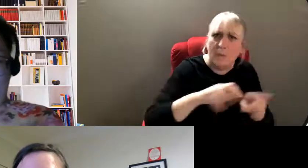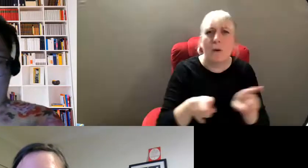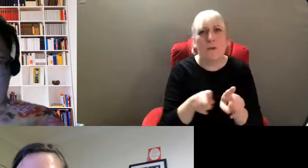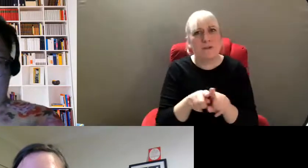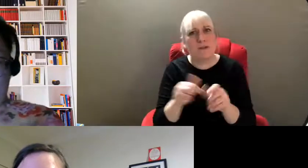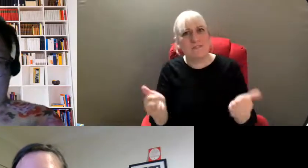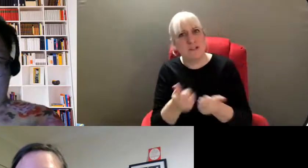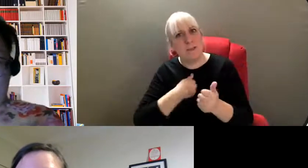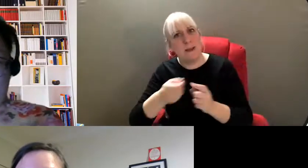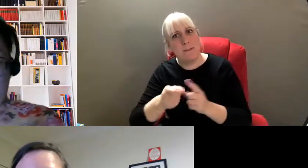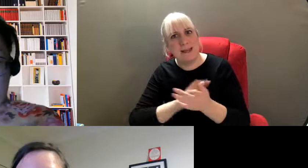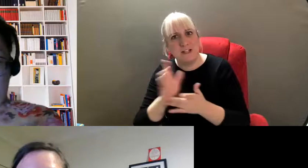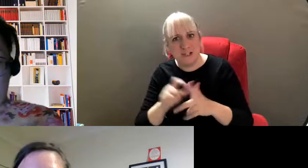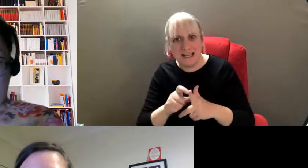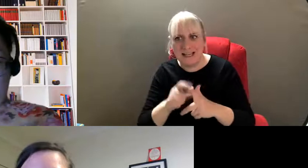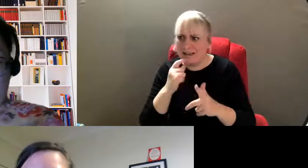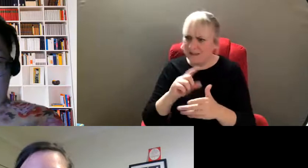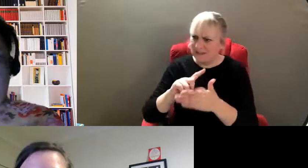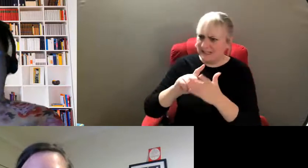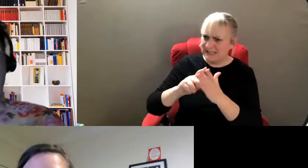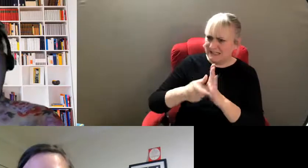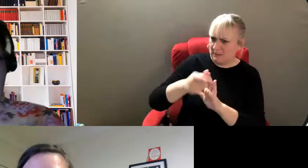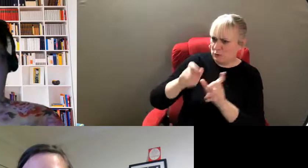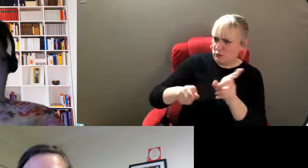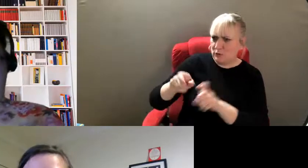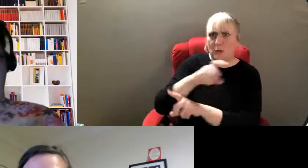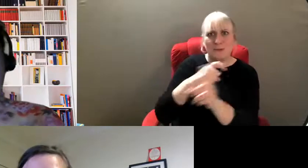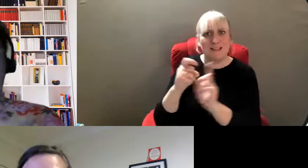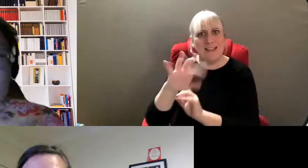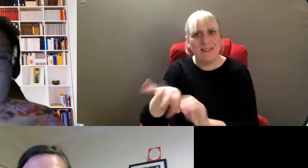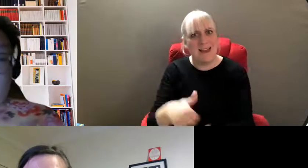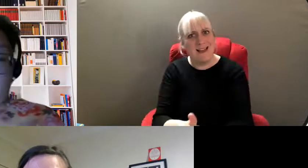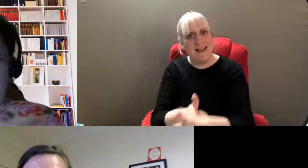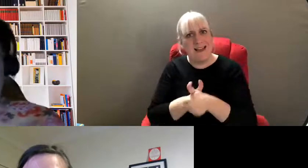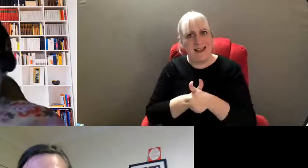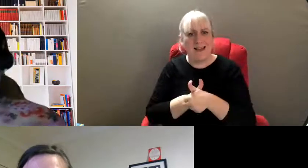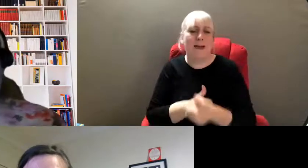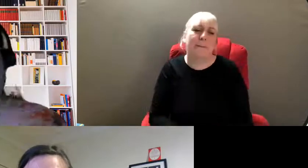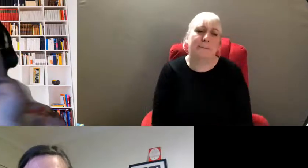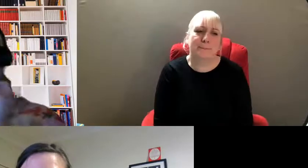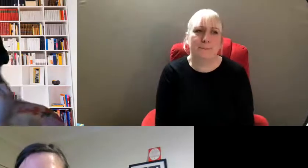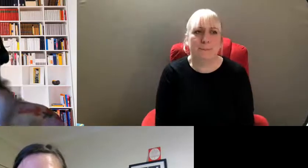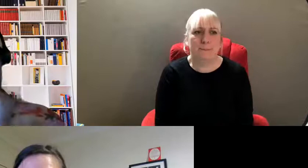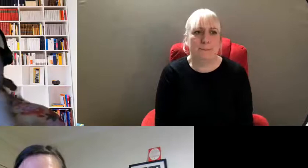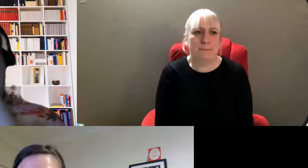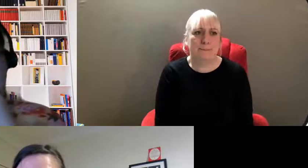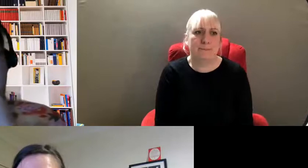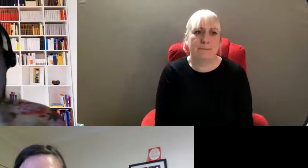disabled student community was really important to me thank you so much i think it's really important